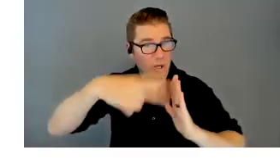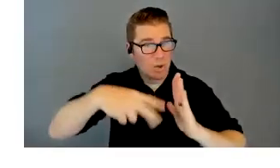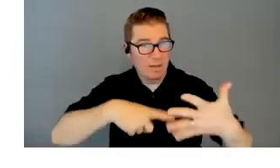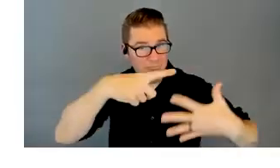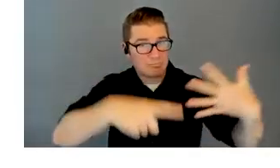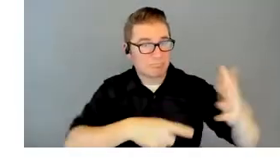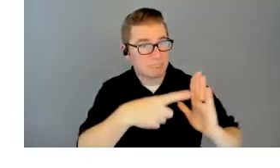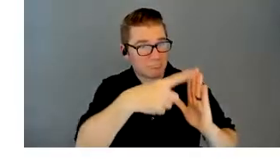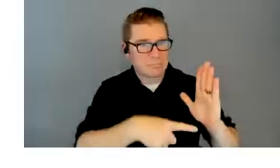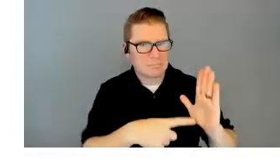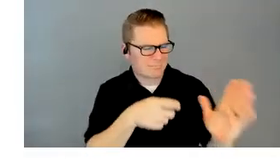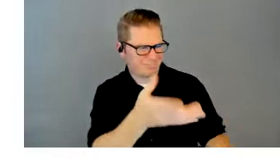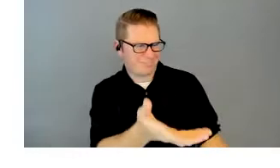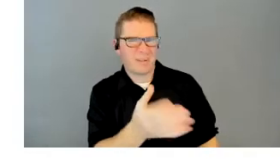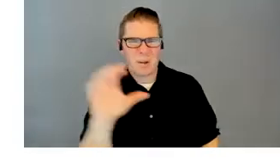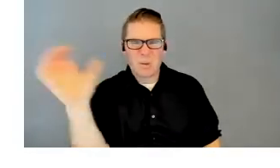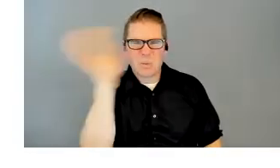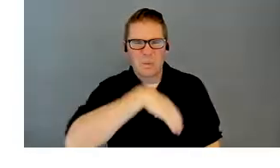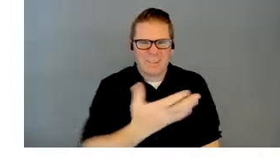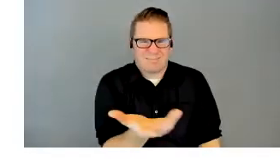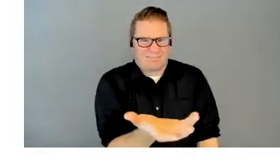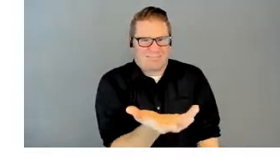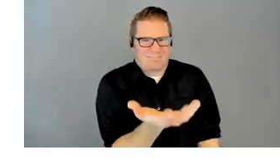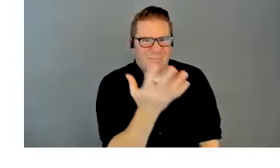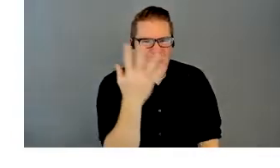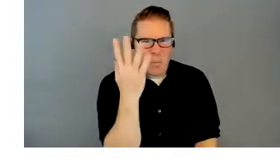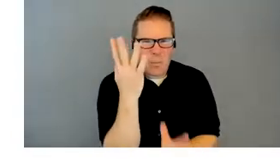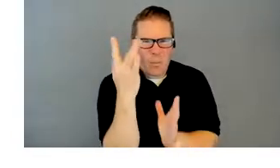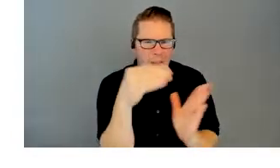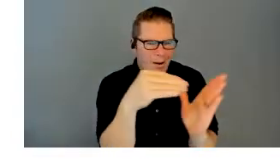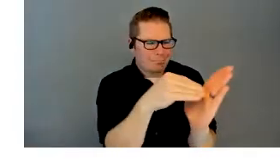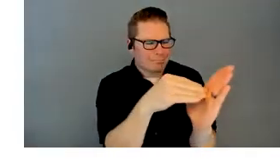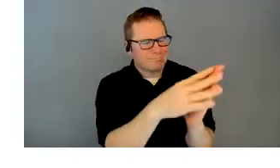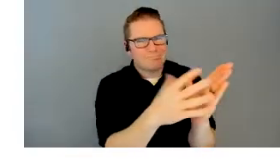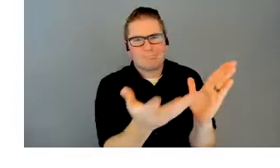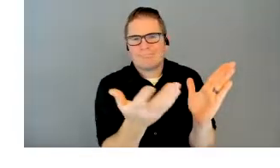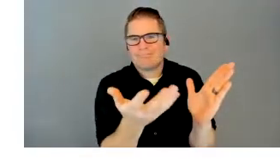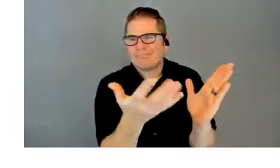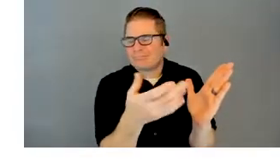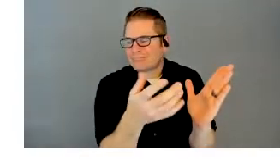kind of weird, like why do we need that? Why do we need this stuff? Right.